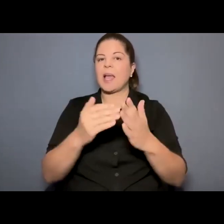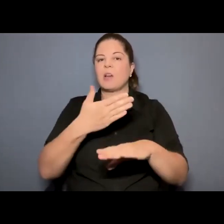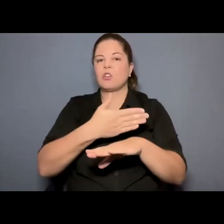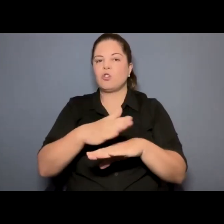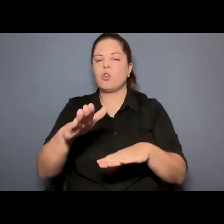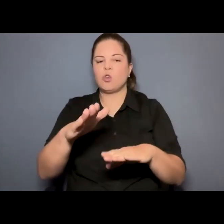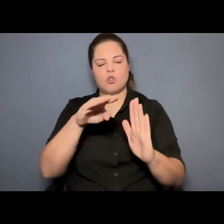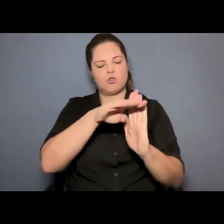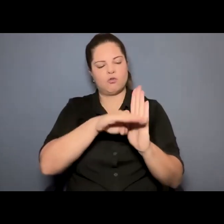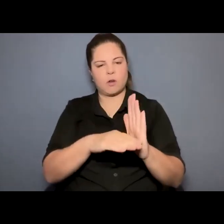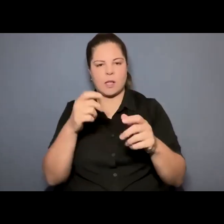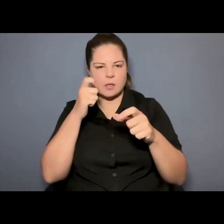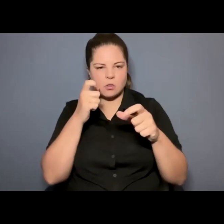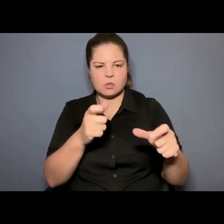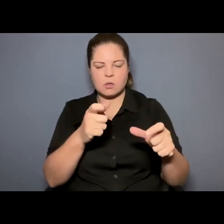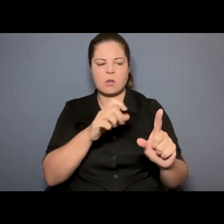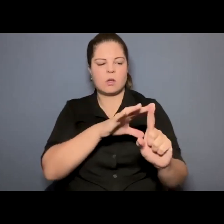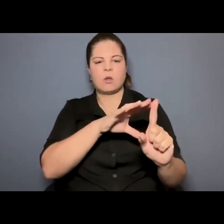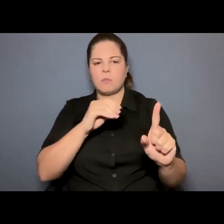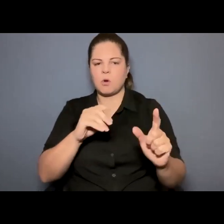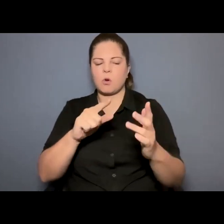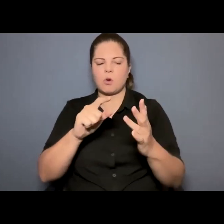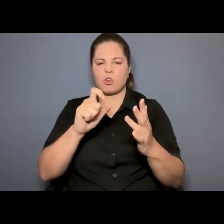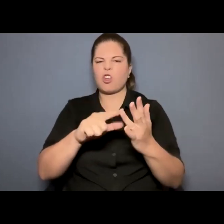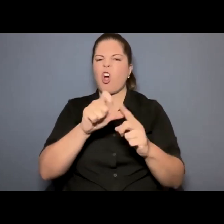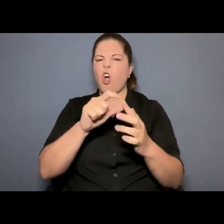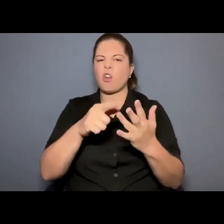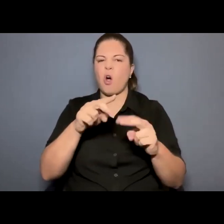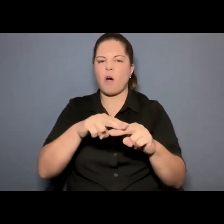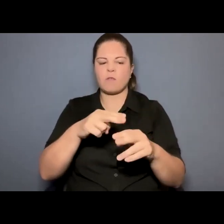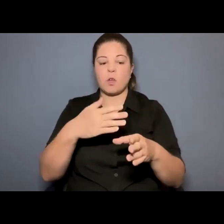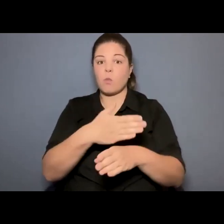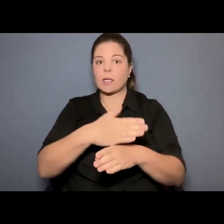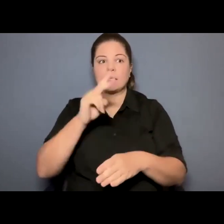of practice on the psychosocial hazards in the workplace, making clear that sexual harassment